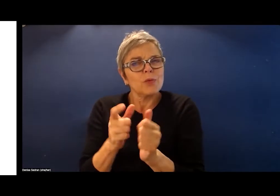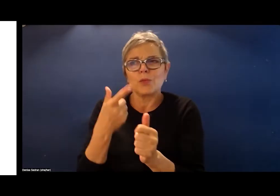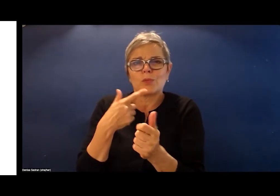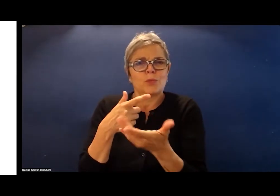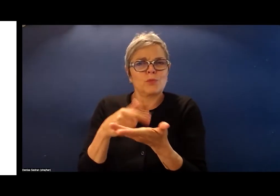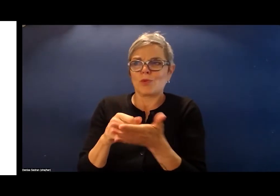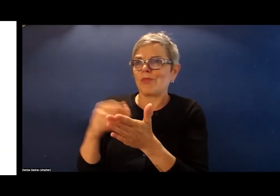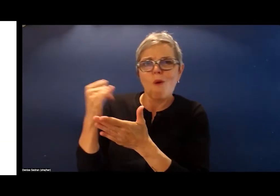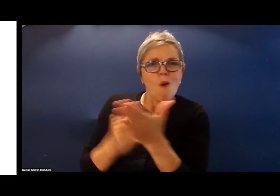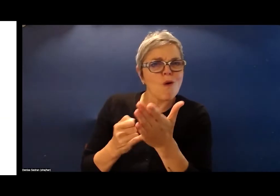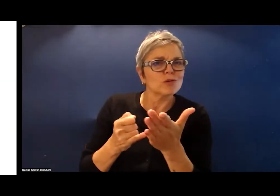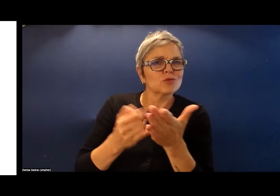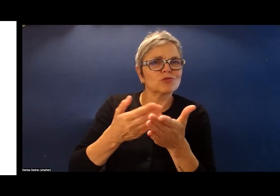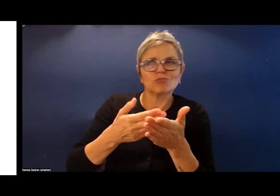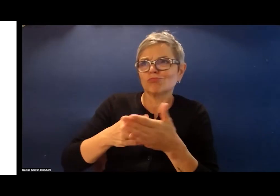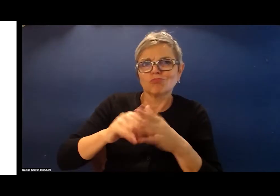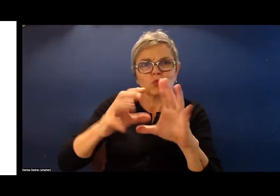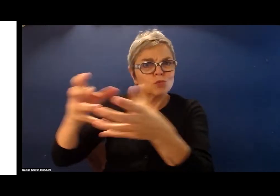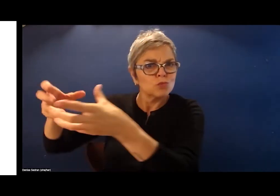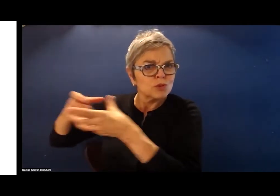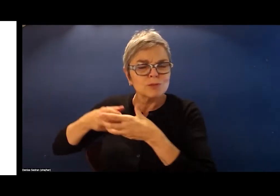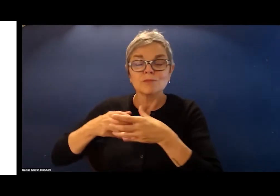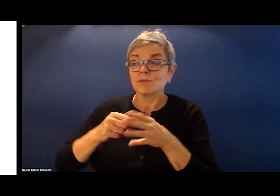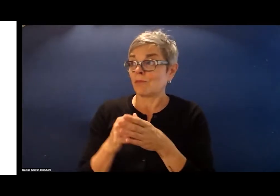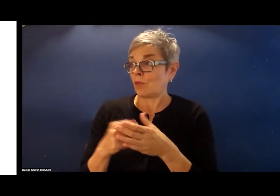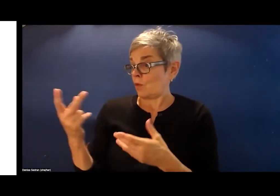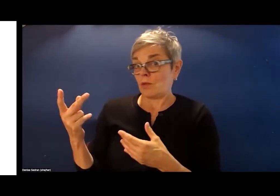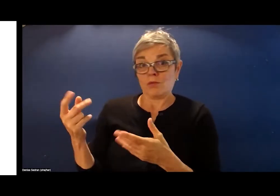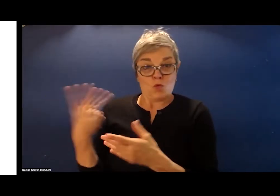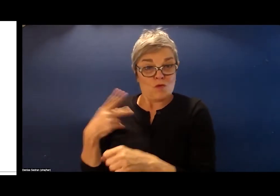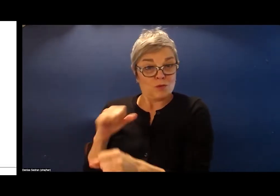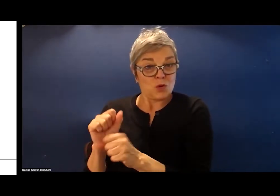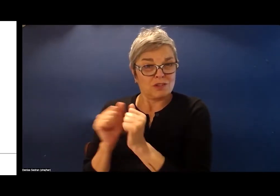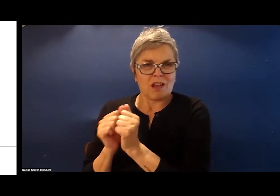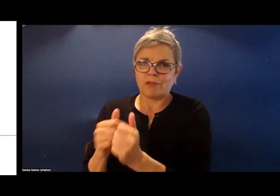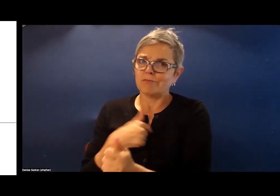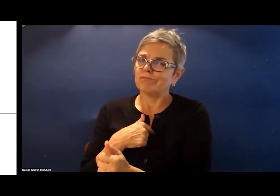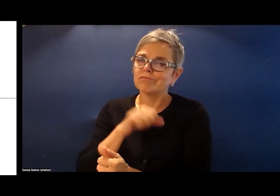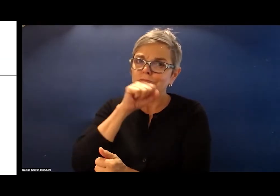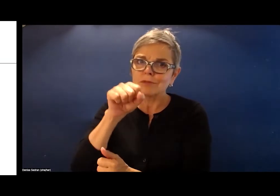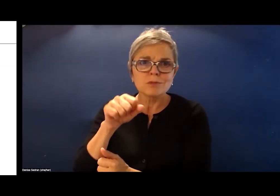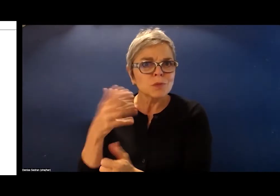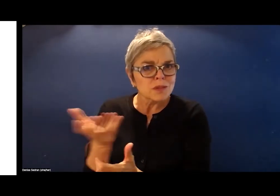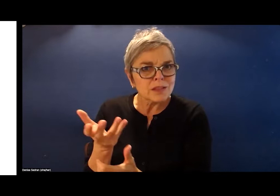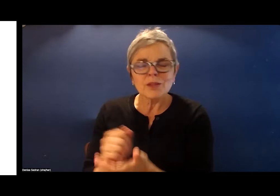And, you know, one of the things that I loved about my time with you is that we realized through our various